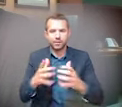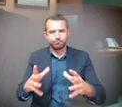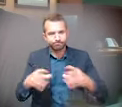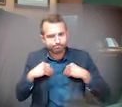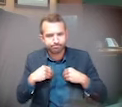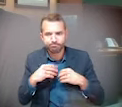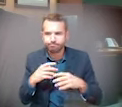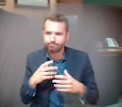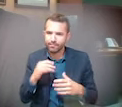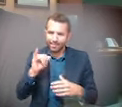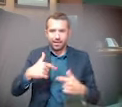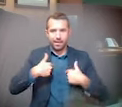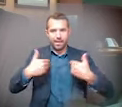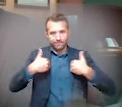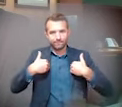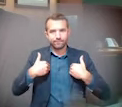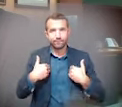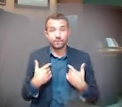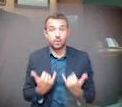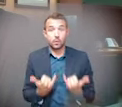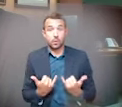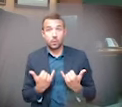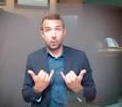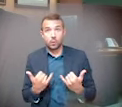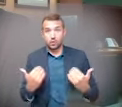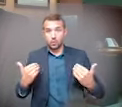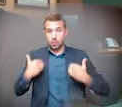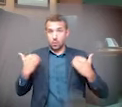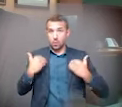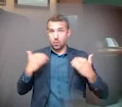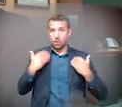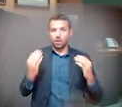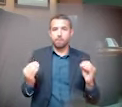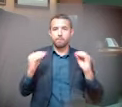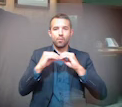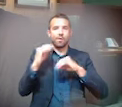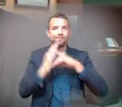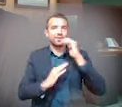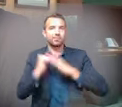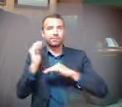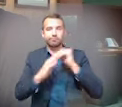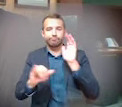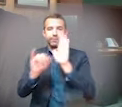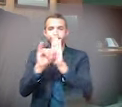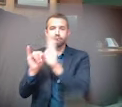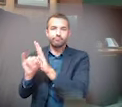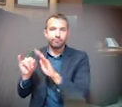how sort of the later generations, generations now, might feel more comfortable sort of claiming that.